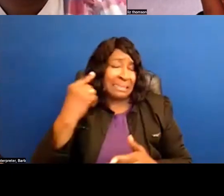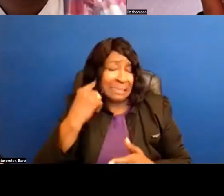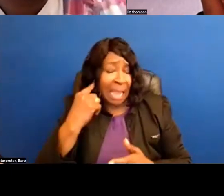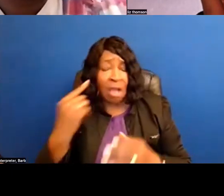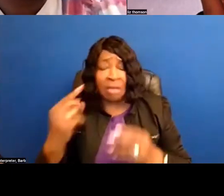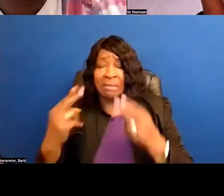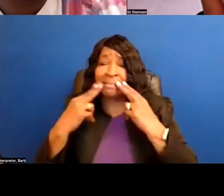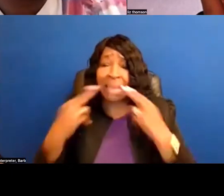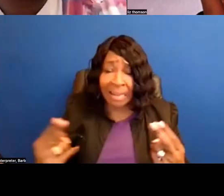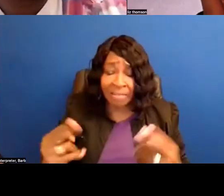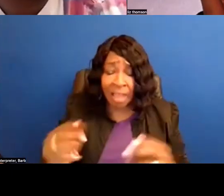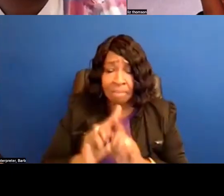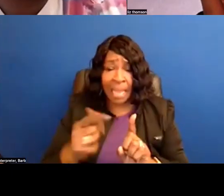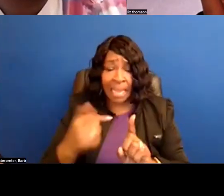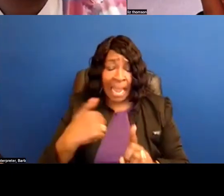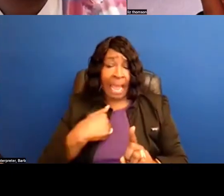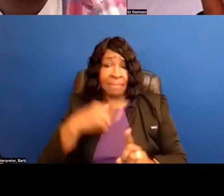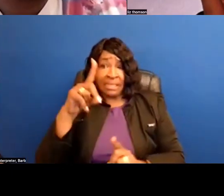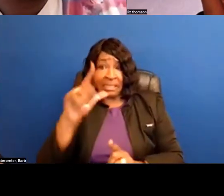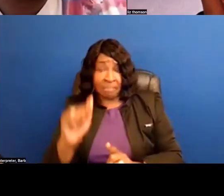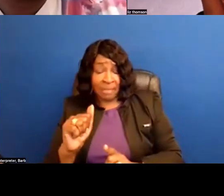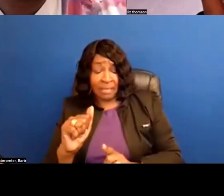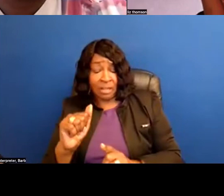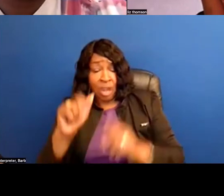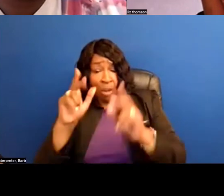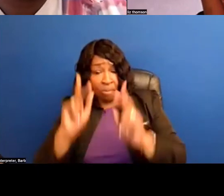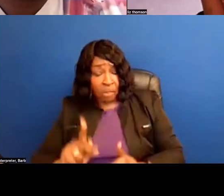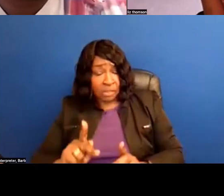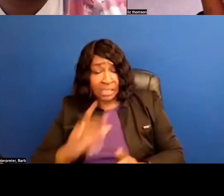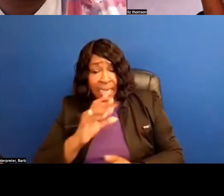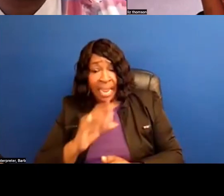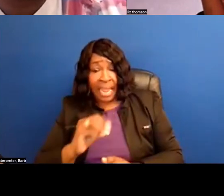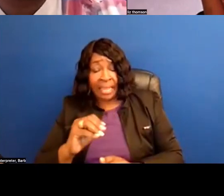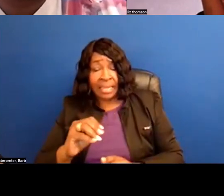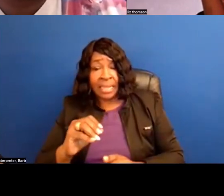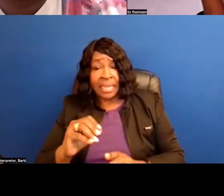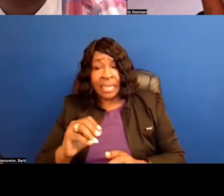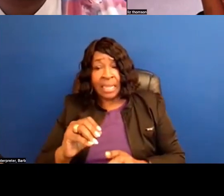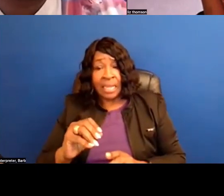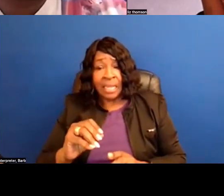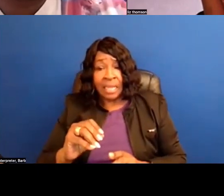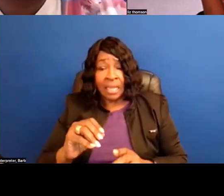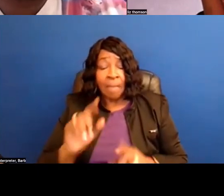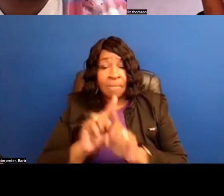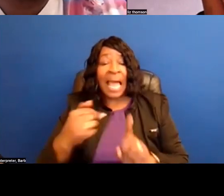but as a disabled person that excited me. It didn't really surprise me, but I was excited,